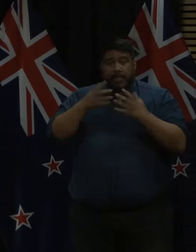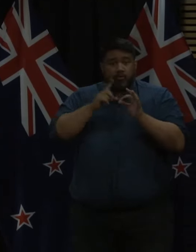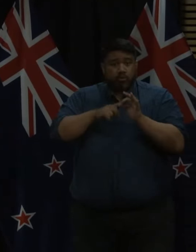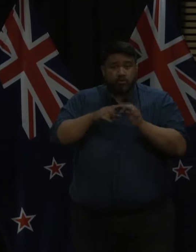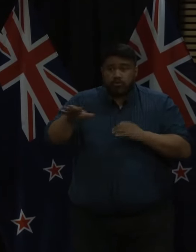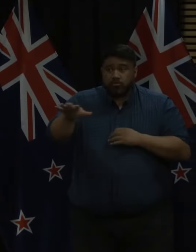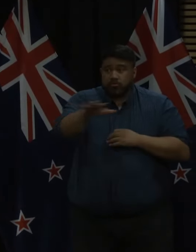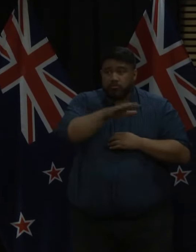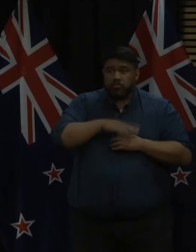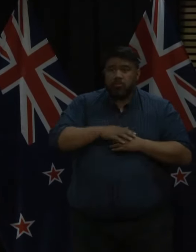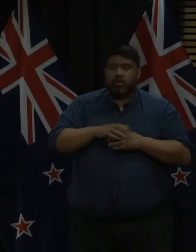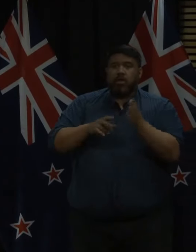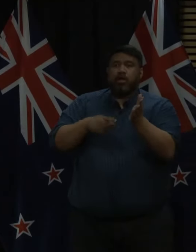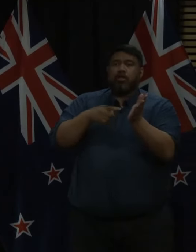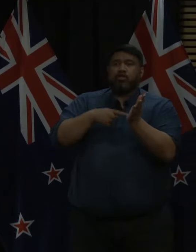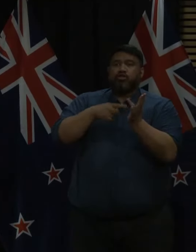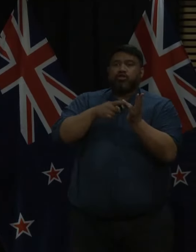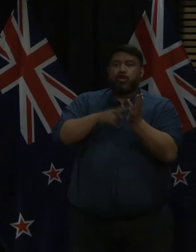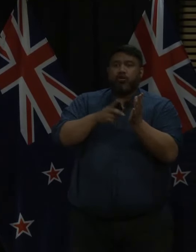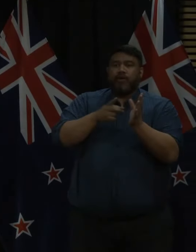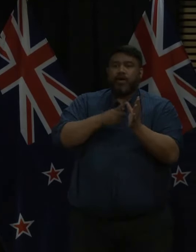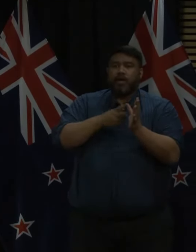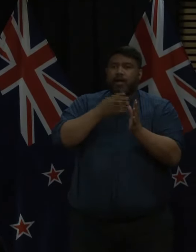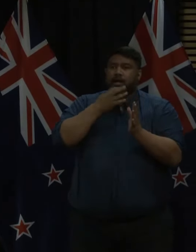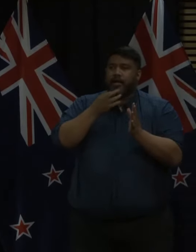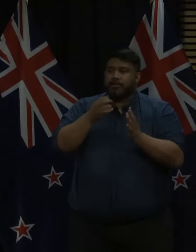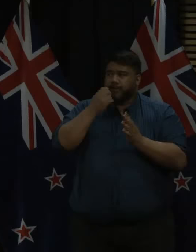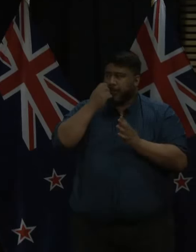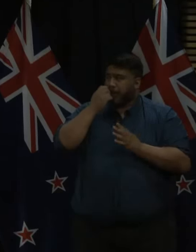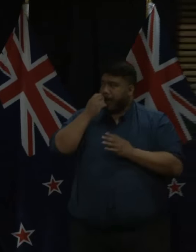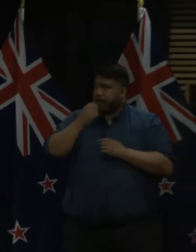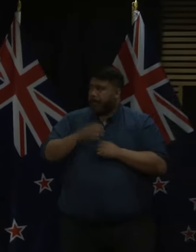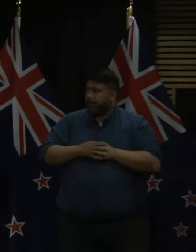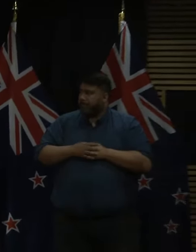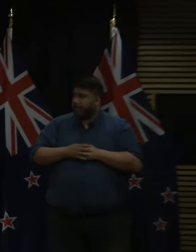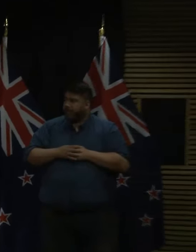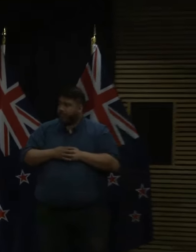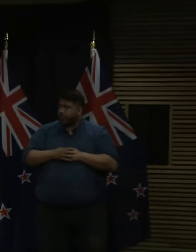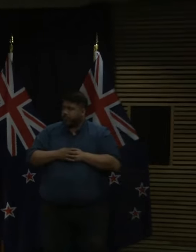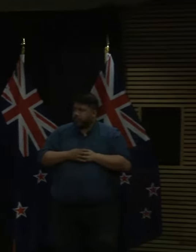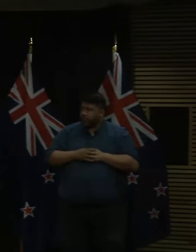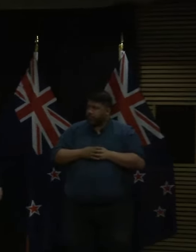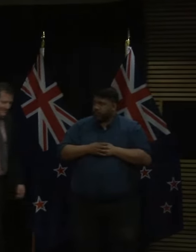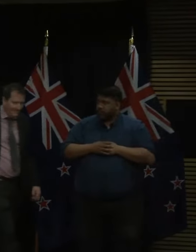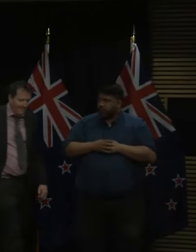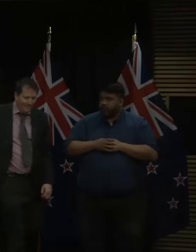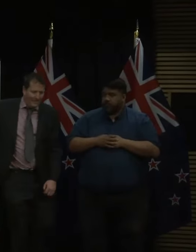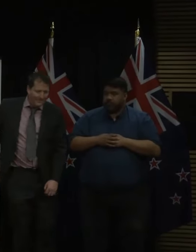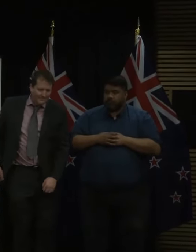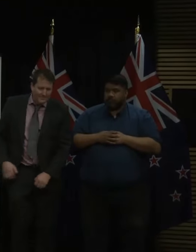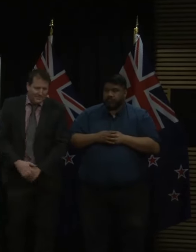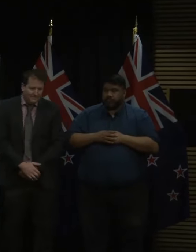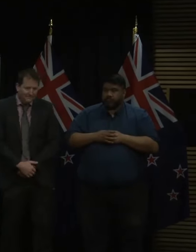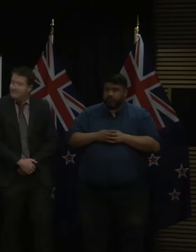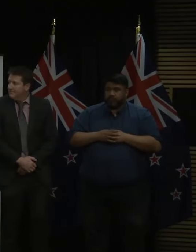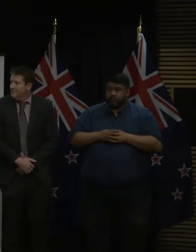talked about today. That is the